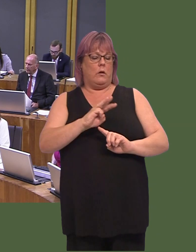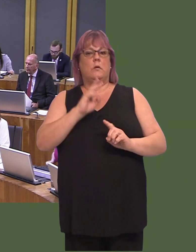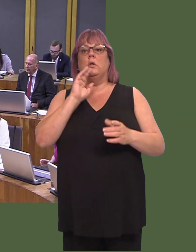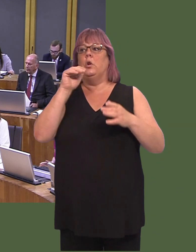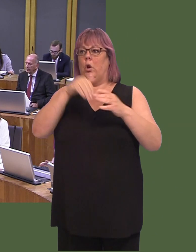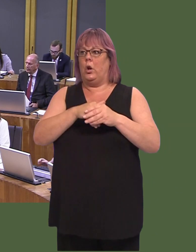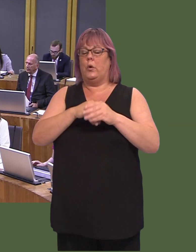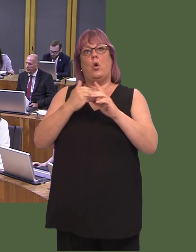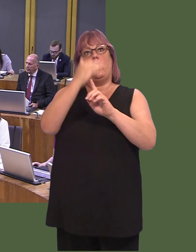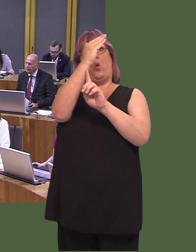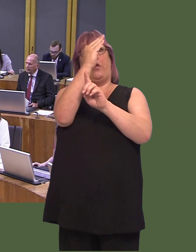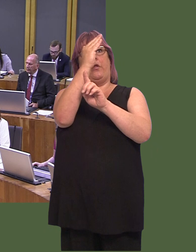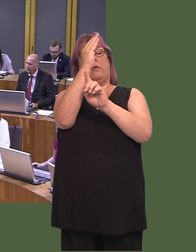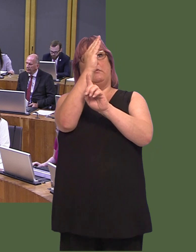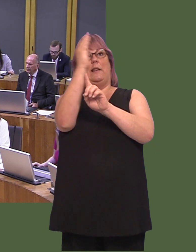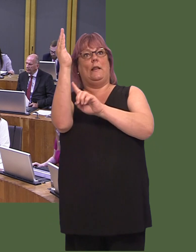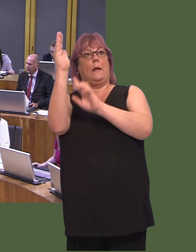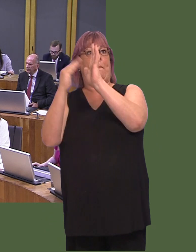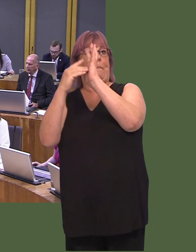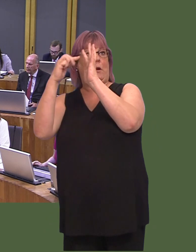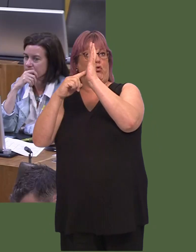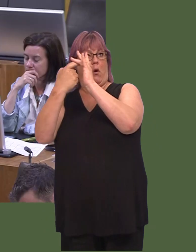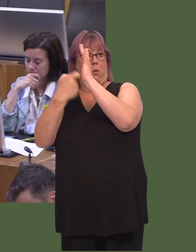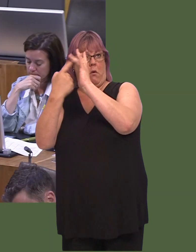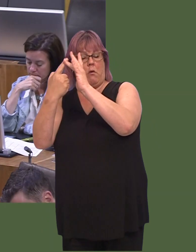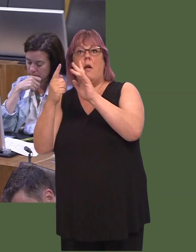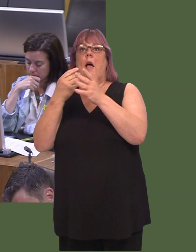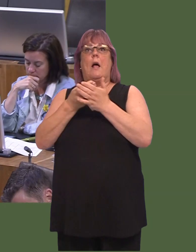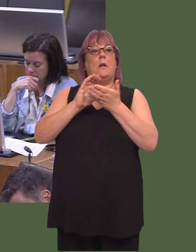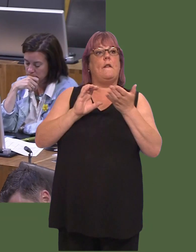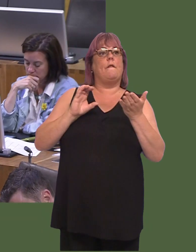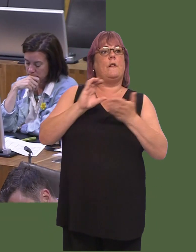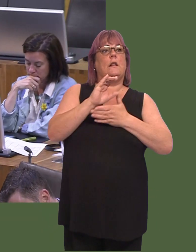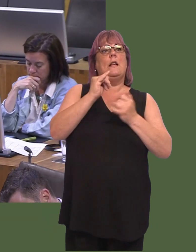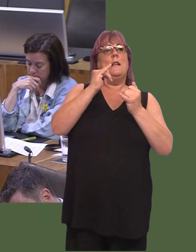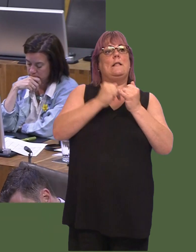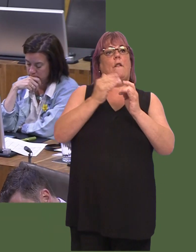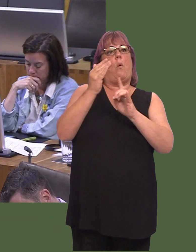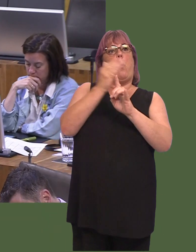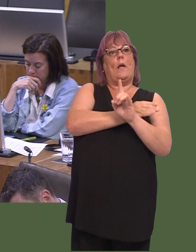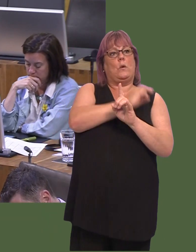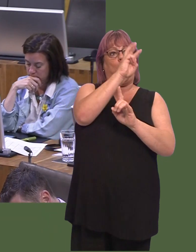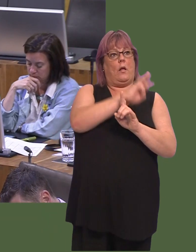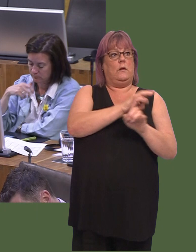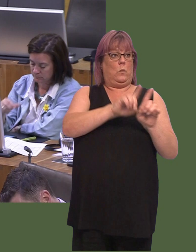They include proposals that will accelerate delivery of the north-east Wales metro and also funding to develop a south-west Wales metro as well.